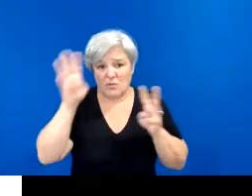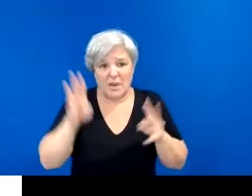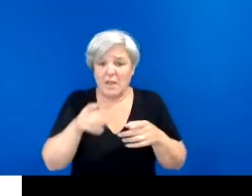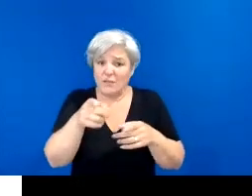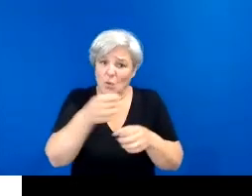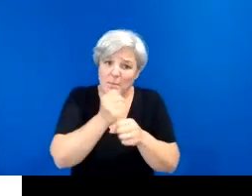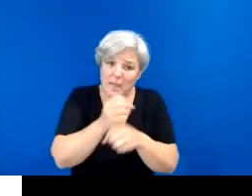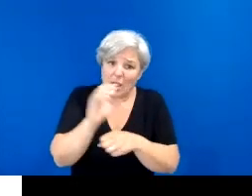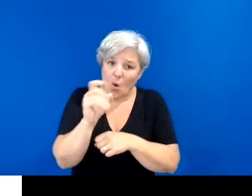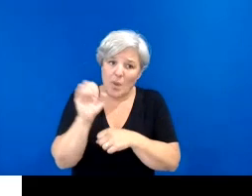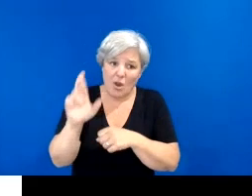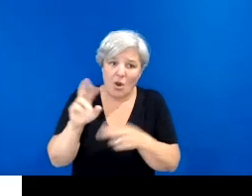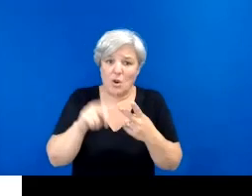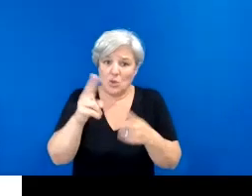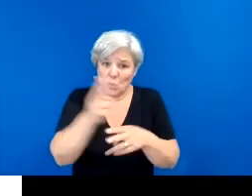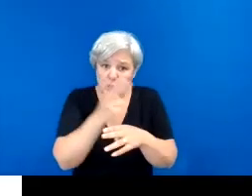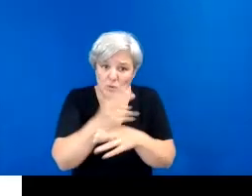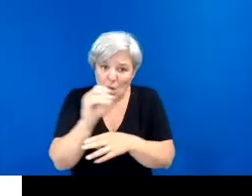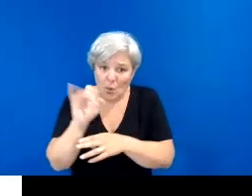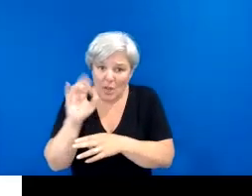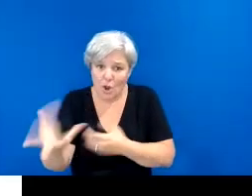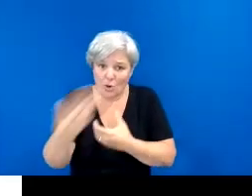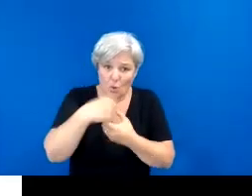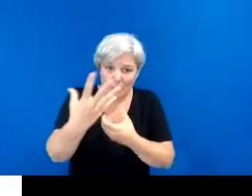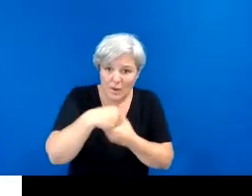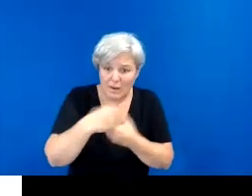if you're using all we are and you're incorporating a lot of the framework